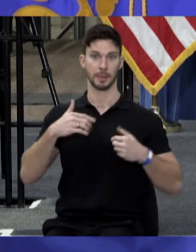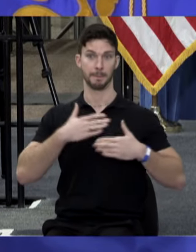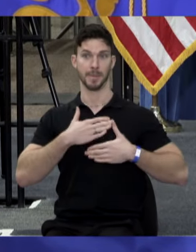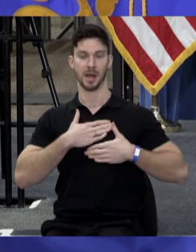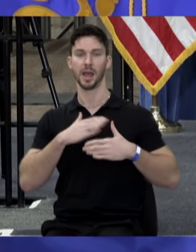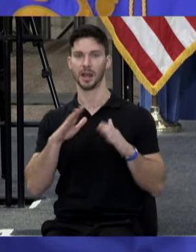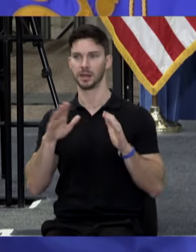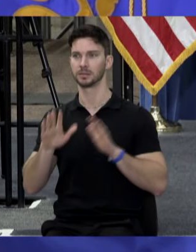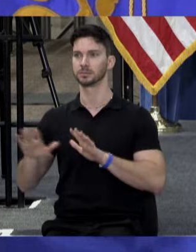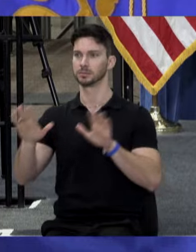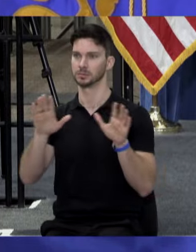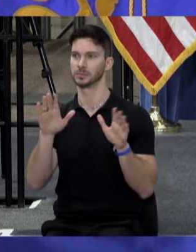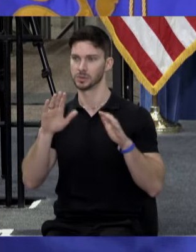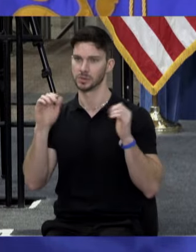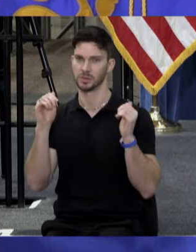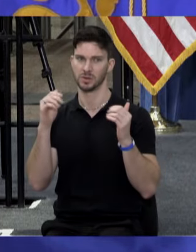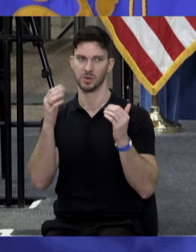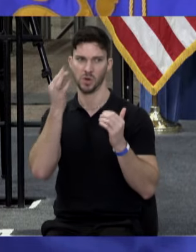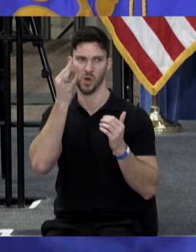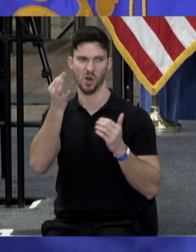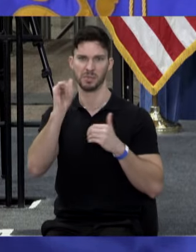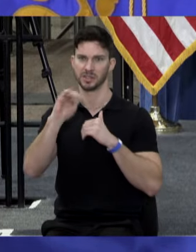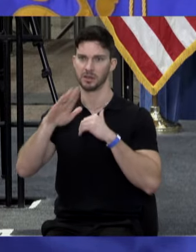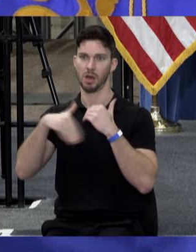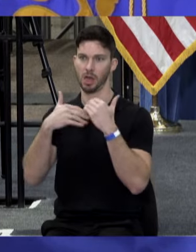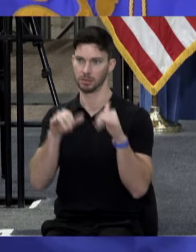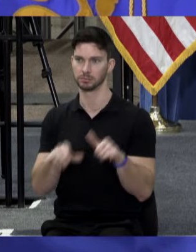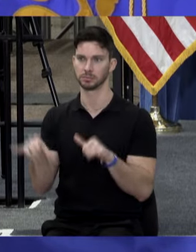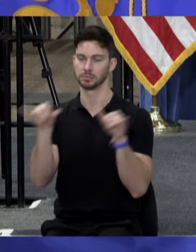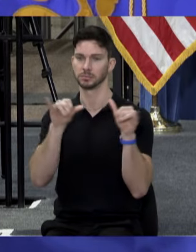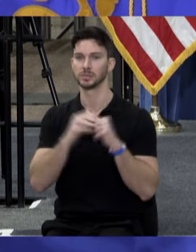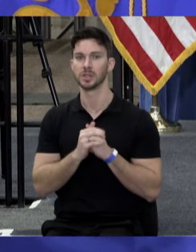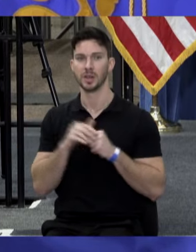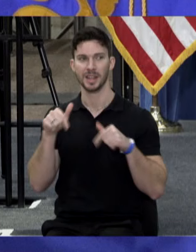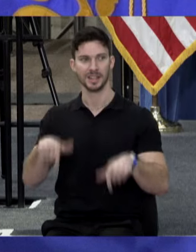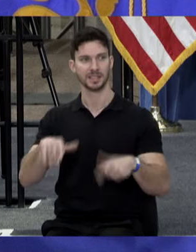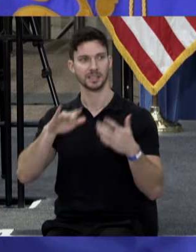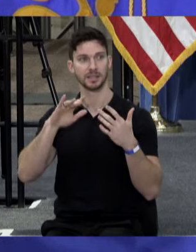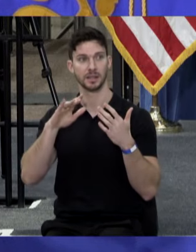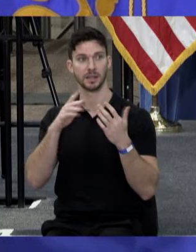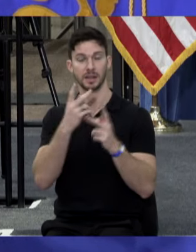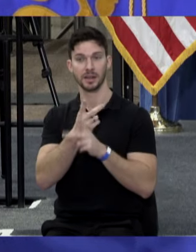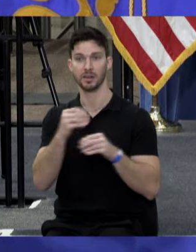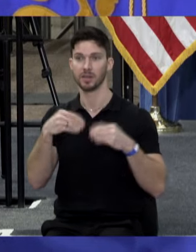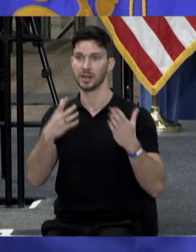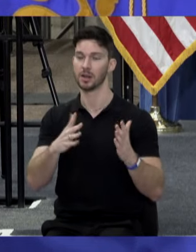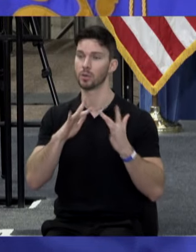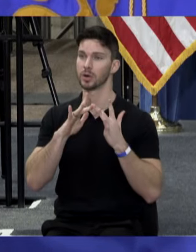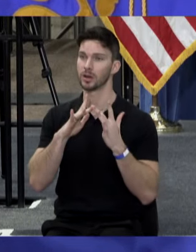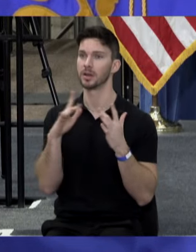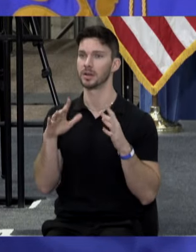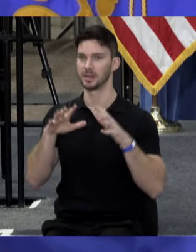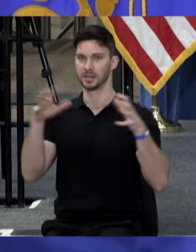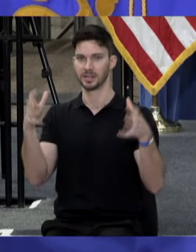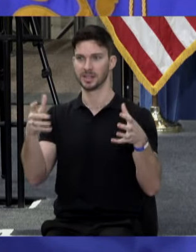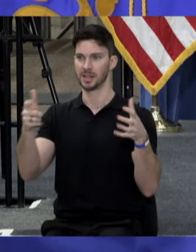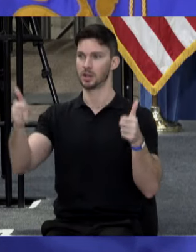But this informal network of caregivers forms the largest caregiving workforce in the United States,